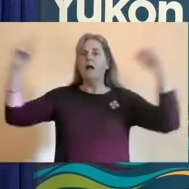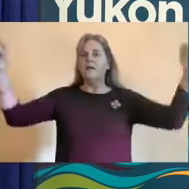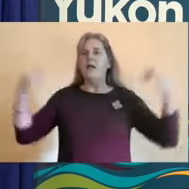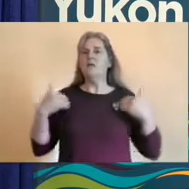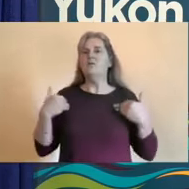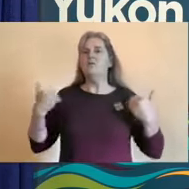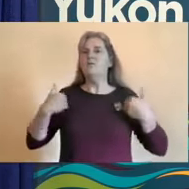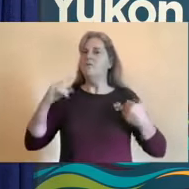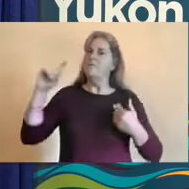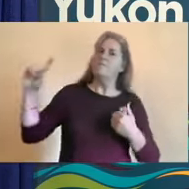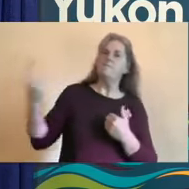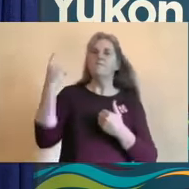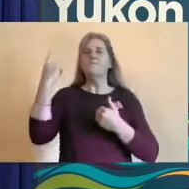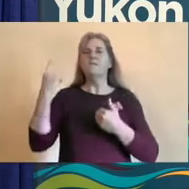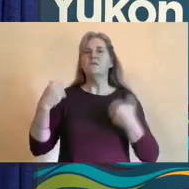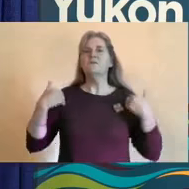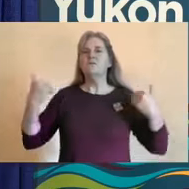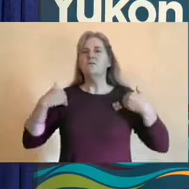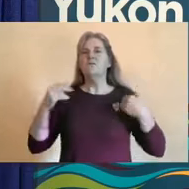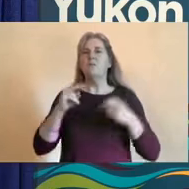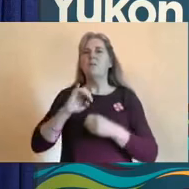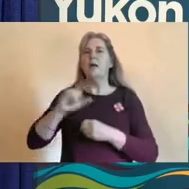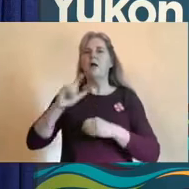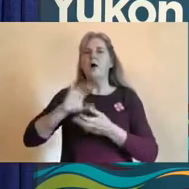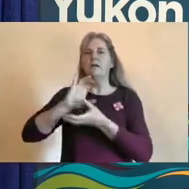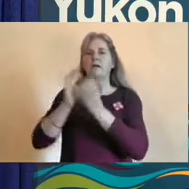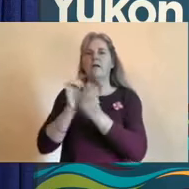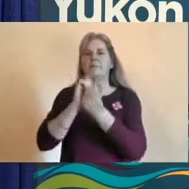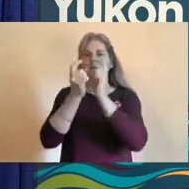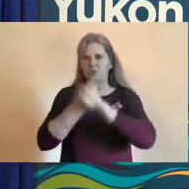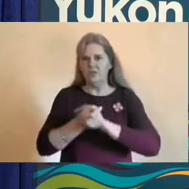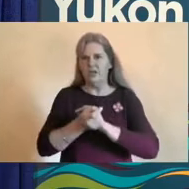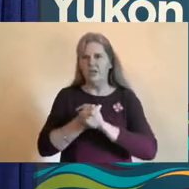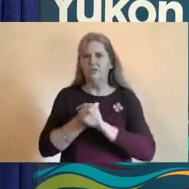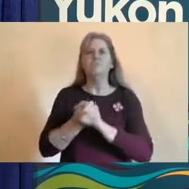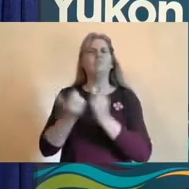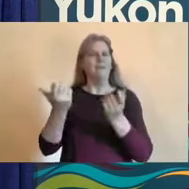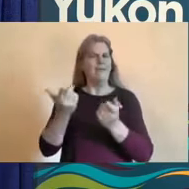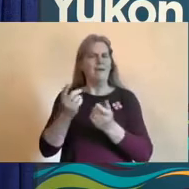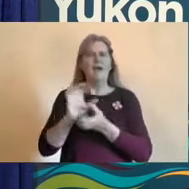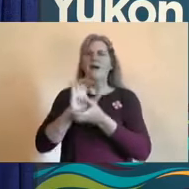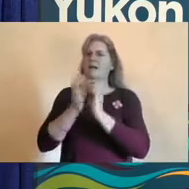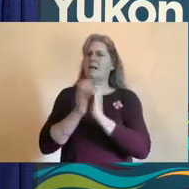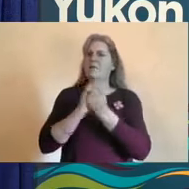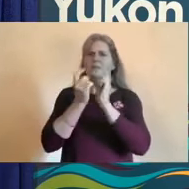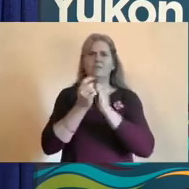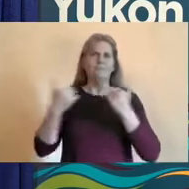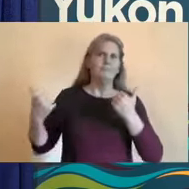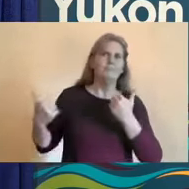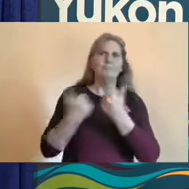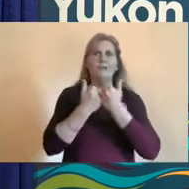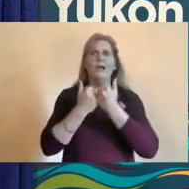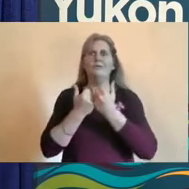first ever youth panel, on climate change. Climate change is the biggest challenge of our generation, and